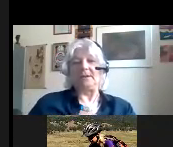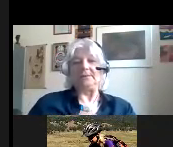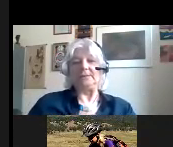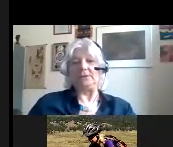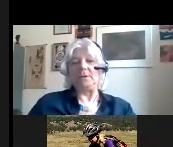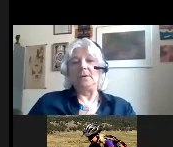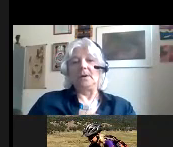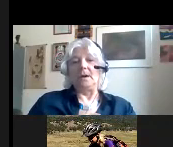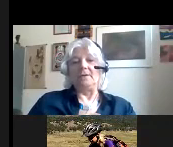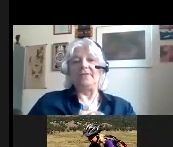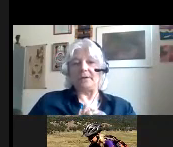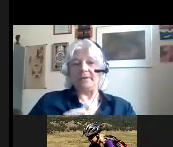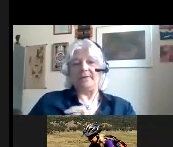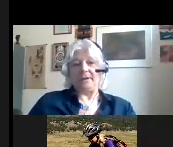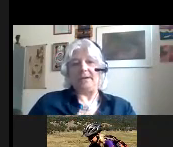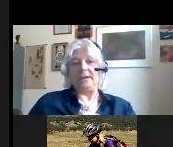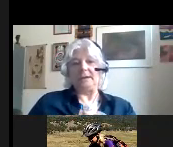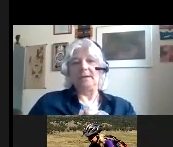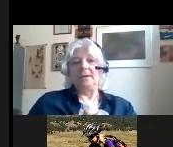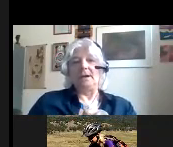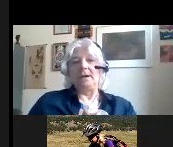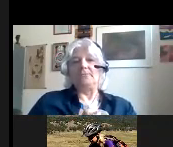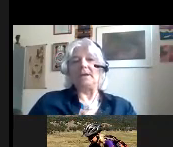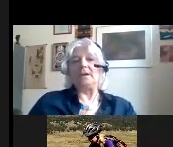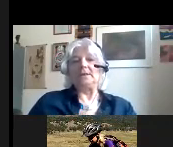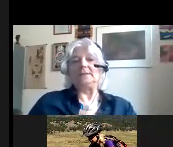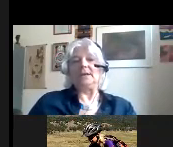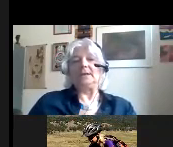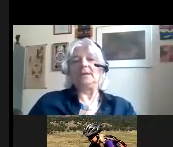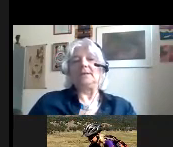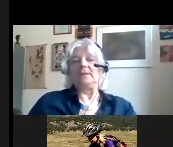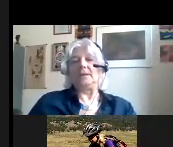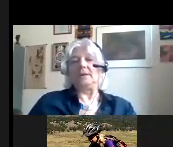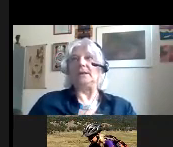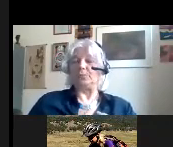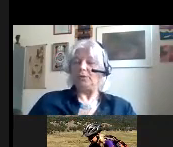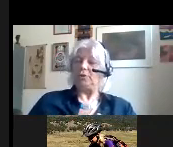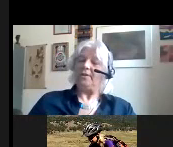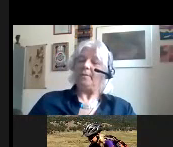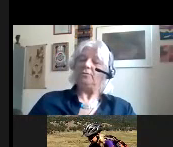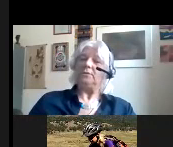still very, very healing. And recognize the expression of emotions and